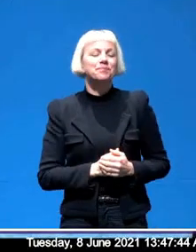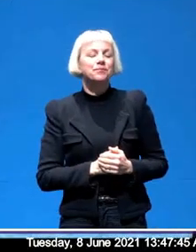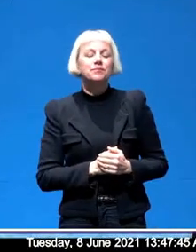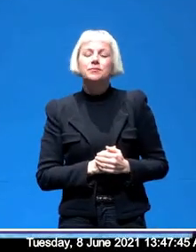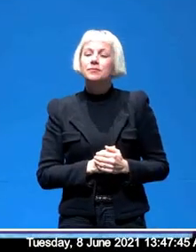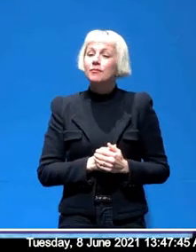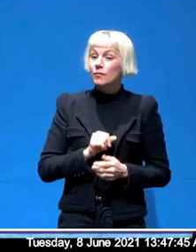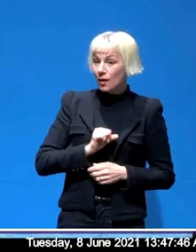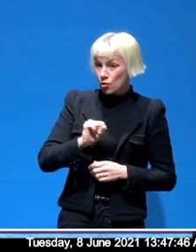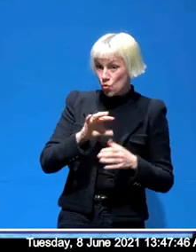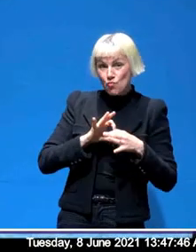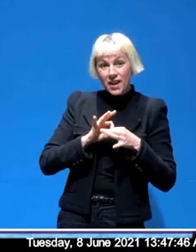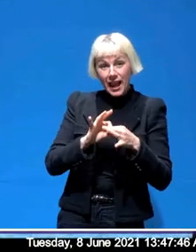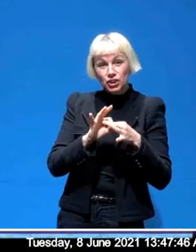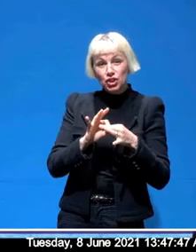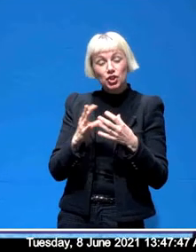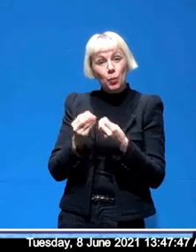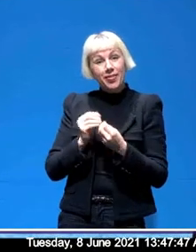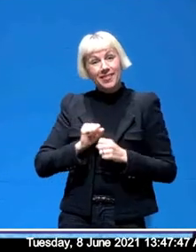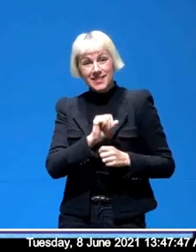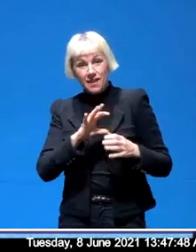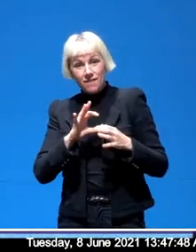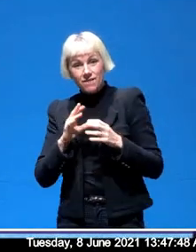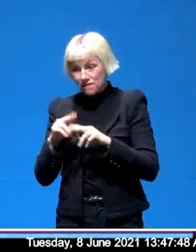How was your relationship with his family? Very good.